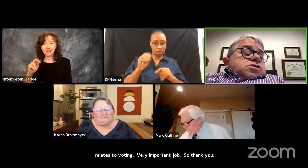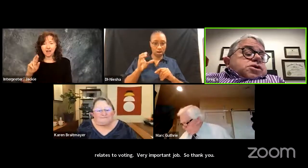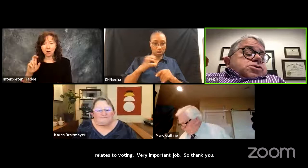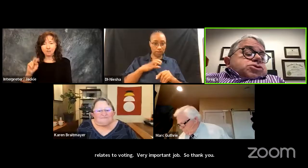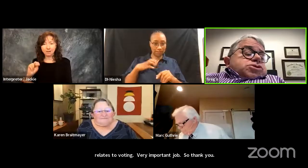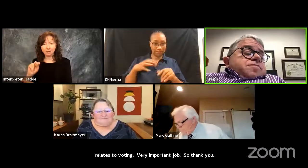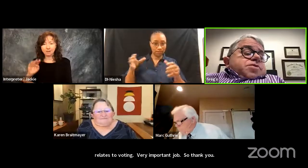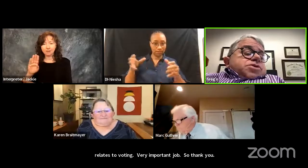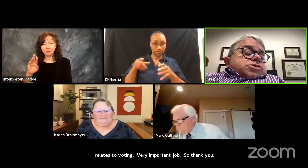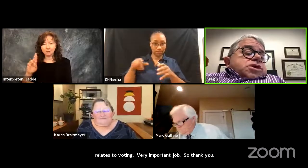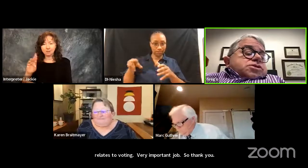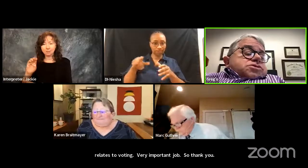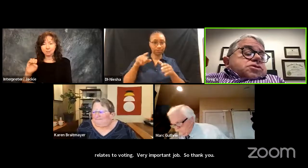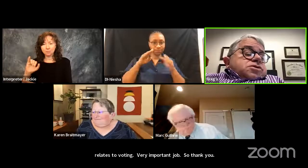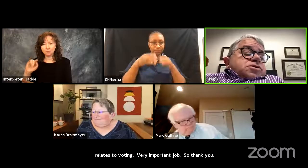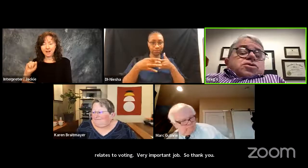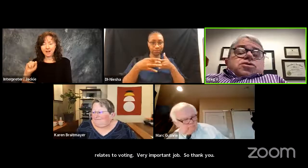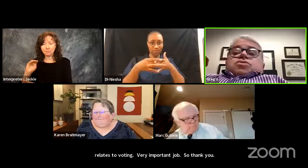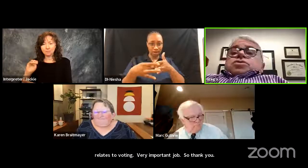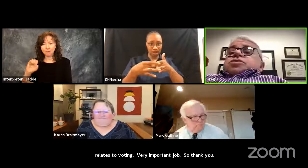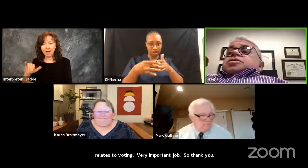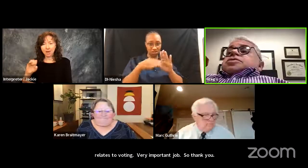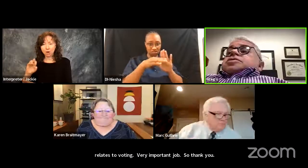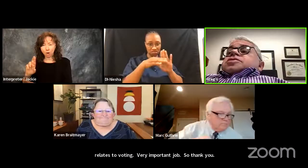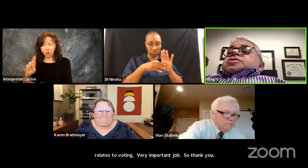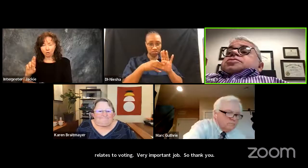and staffed by Scott Windley. Karen?